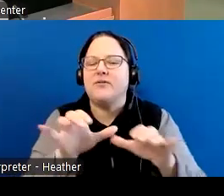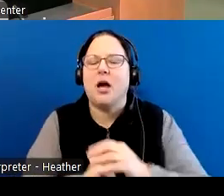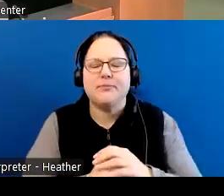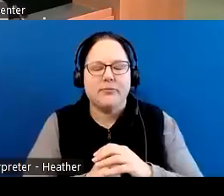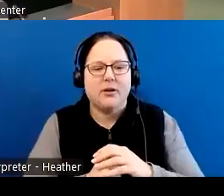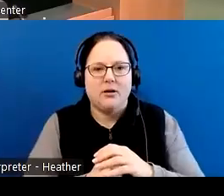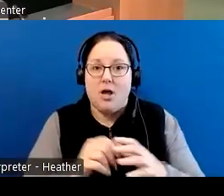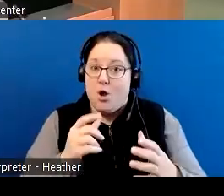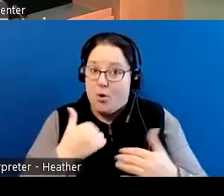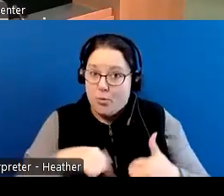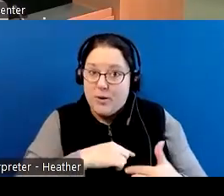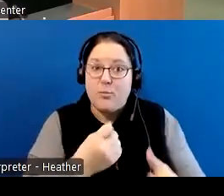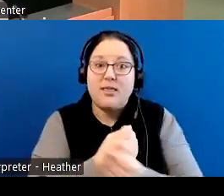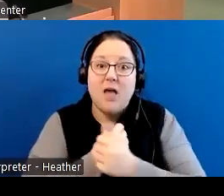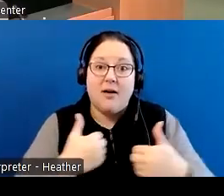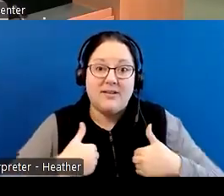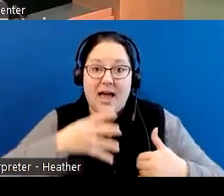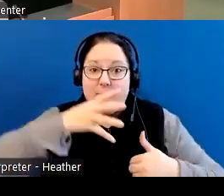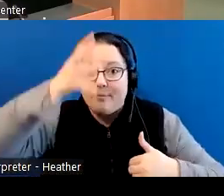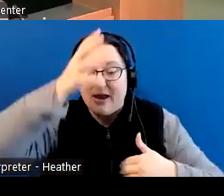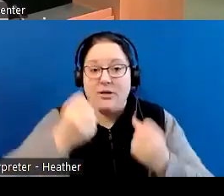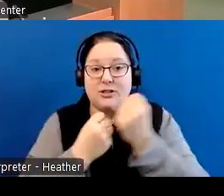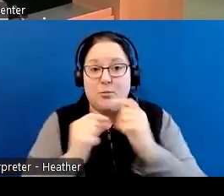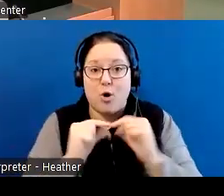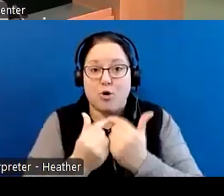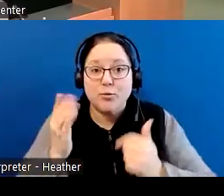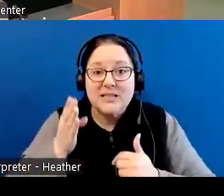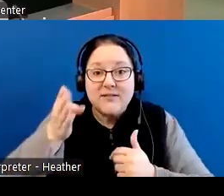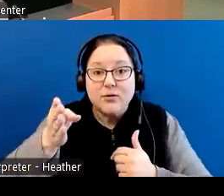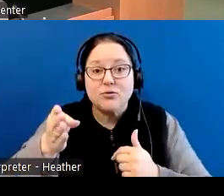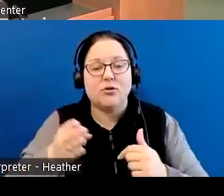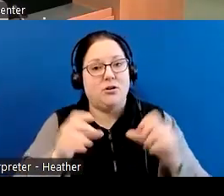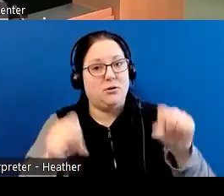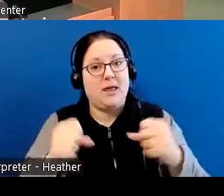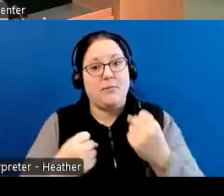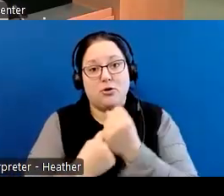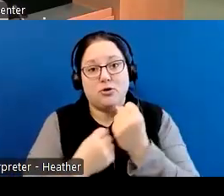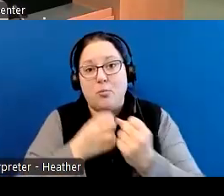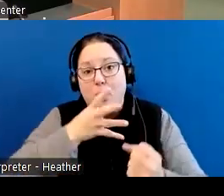support groups um and um be able to support parents as their kid is in the hospital and